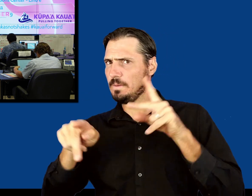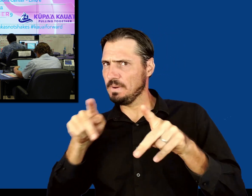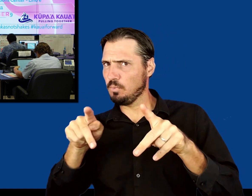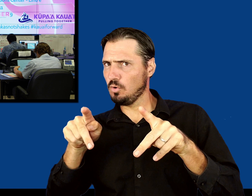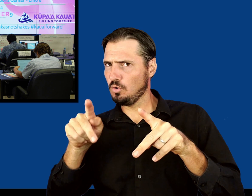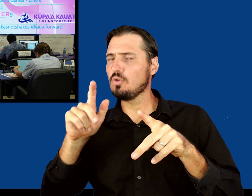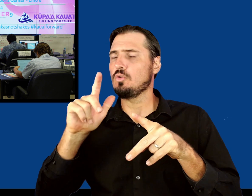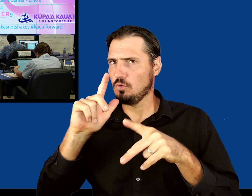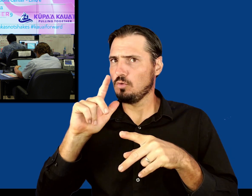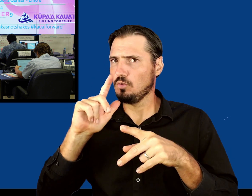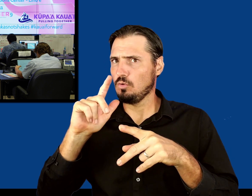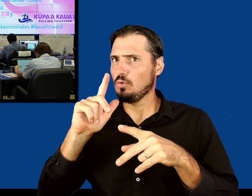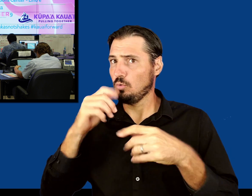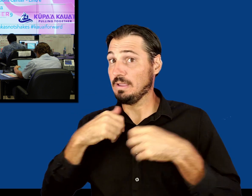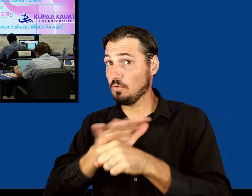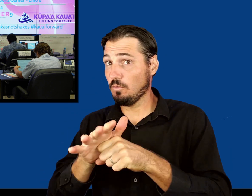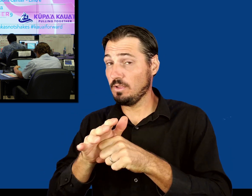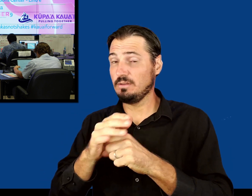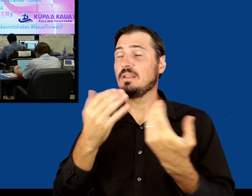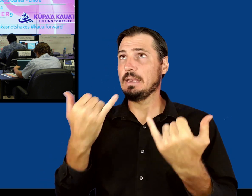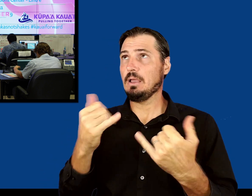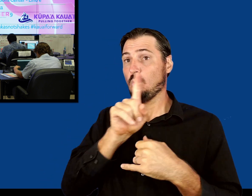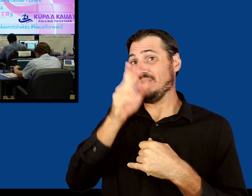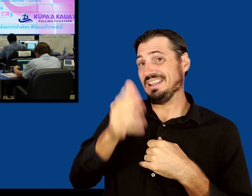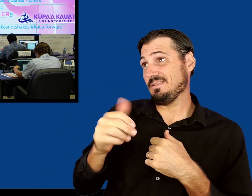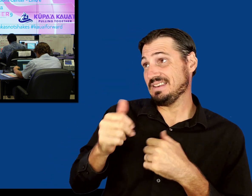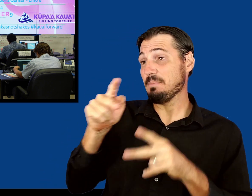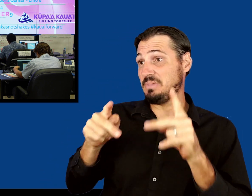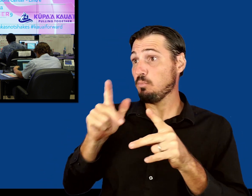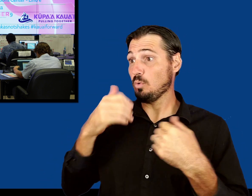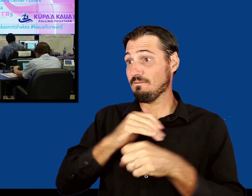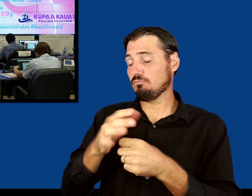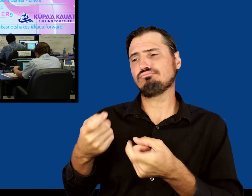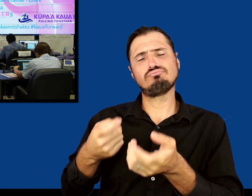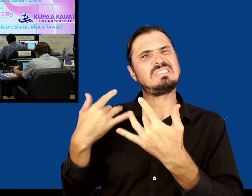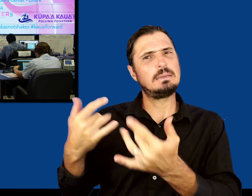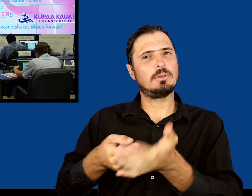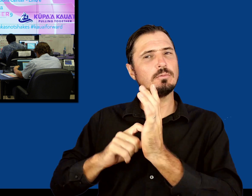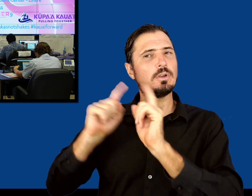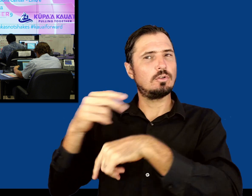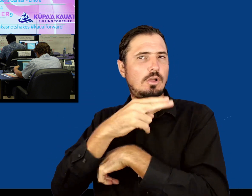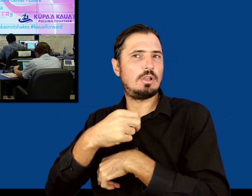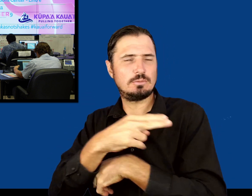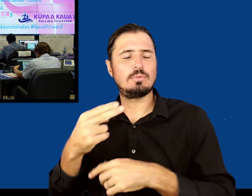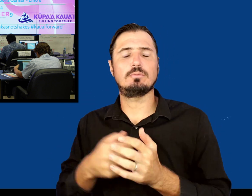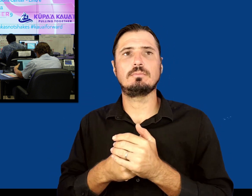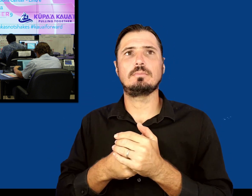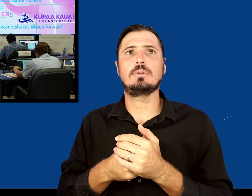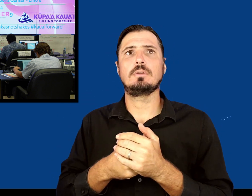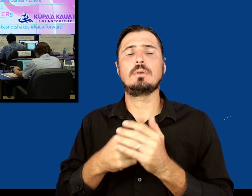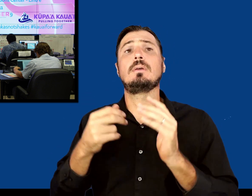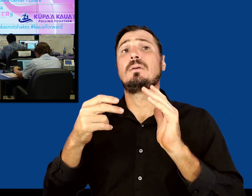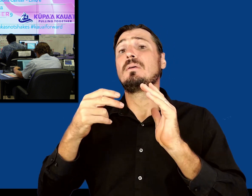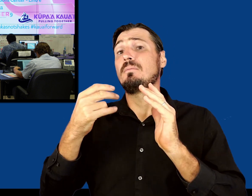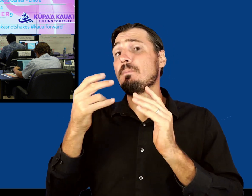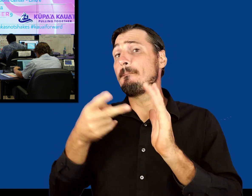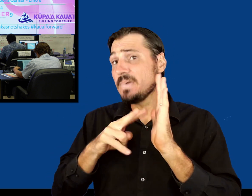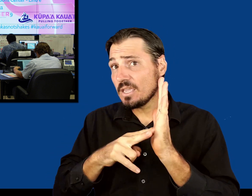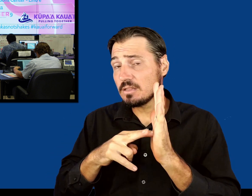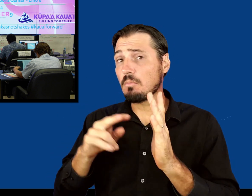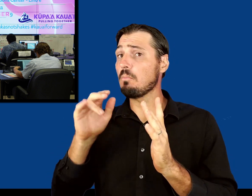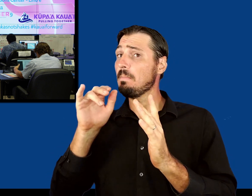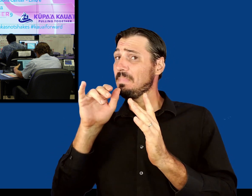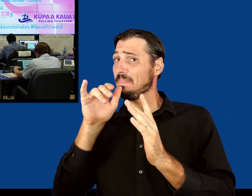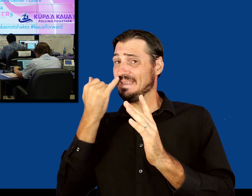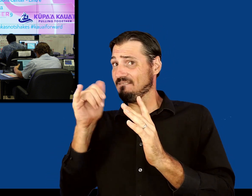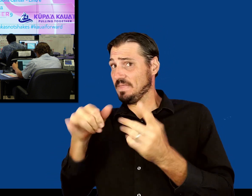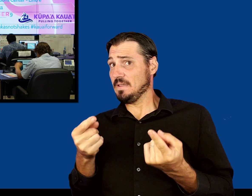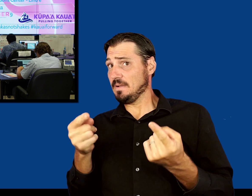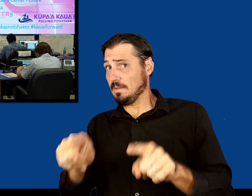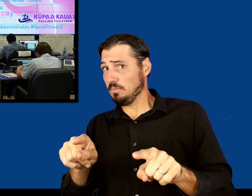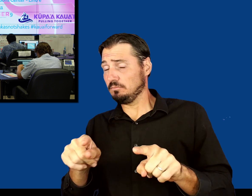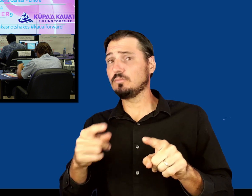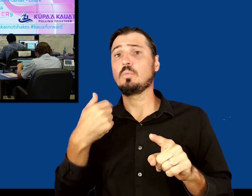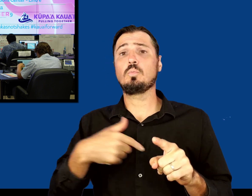in ten needing hospitalization, that would result in 24 hospitalizations in a month. Our best information from our health care partners is that this would meet but not exceed our hospital,